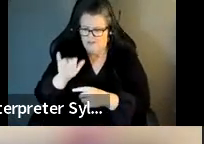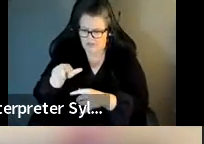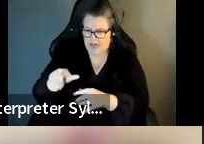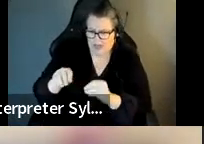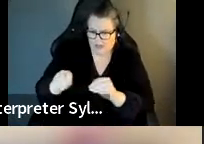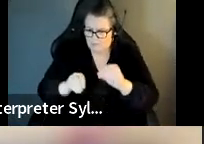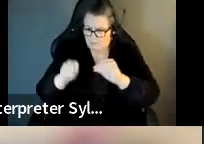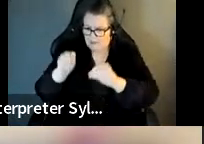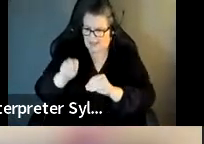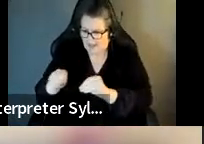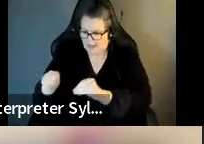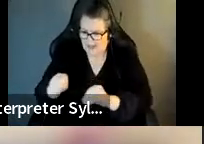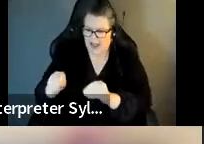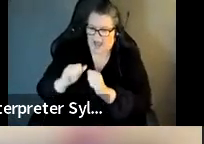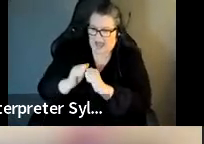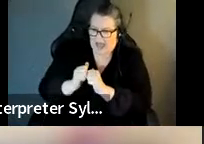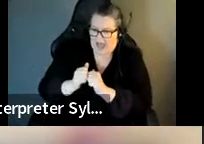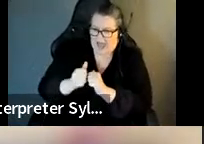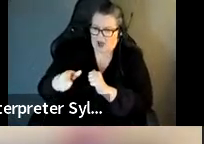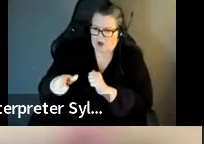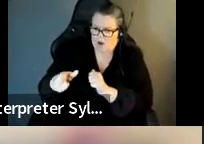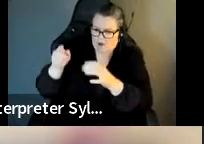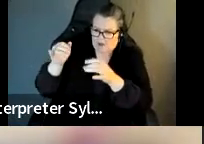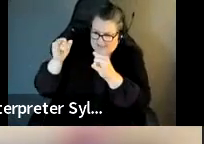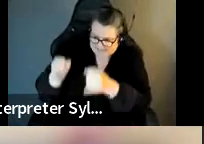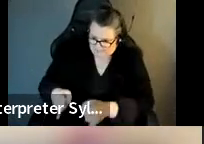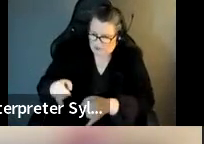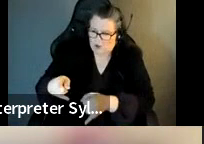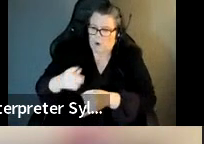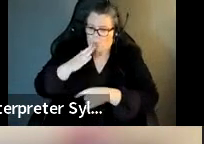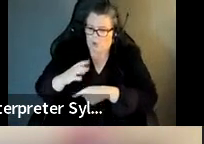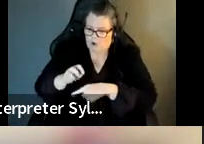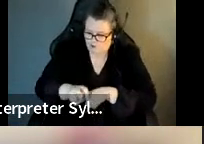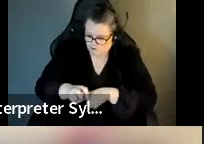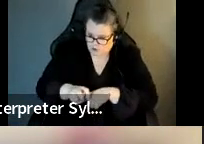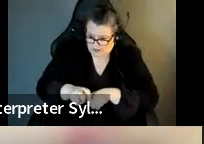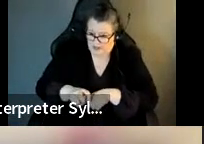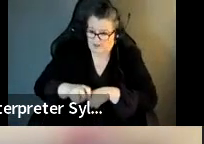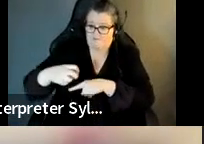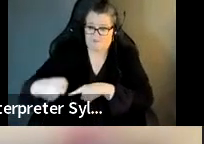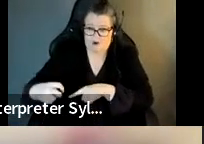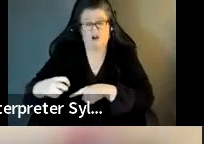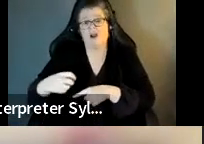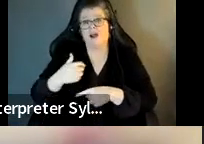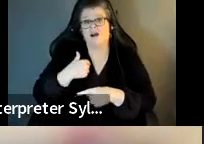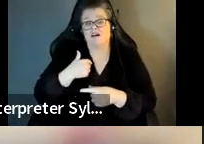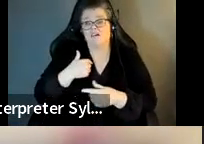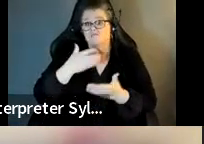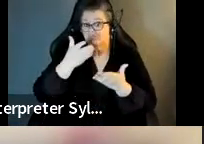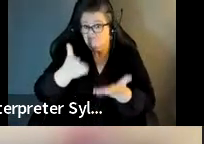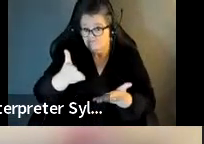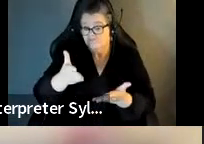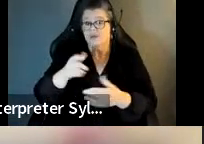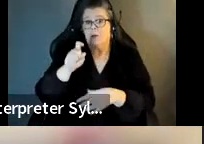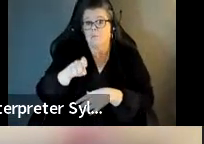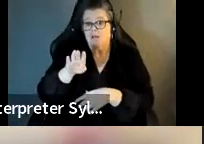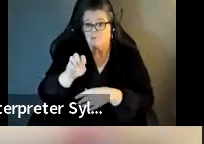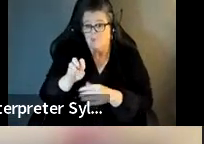I challenge the general notion that the wheelchair height must be equal to or higher than the uncompressed transfer height to be able to transfer.